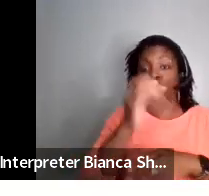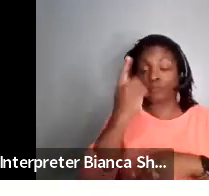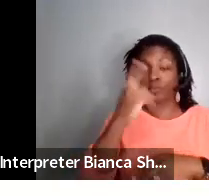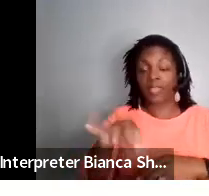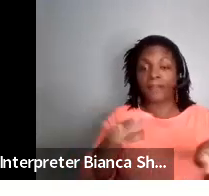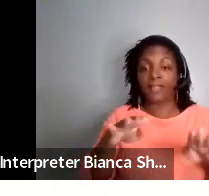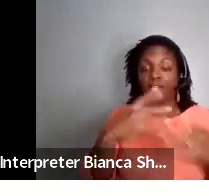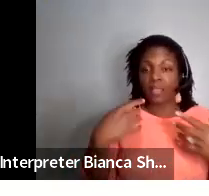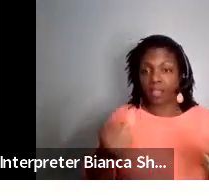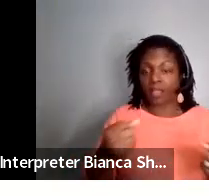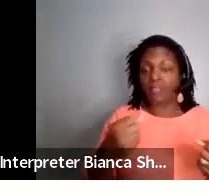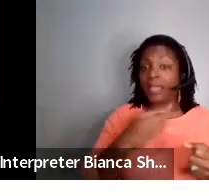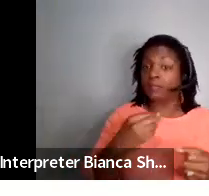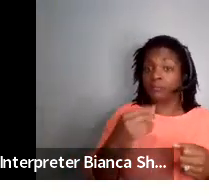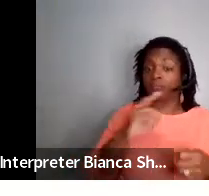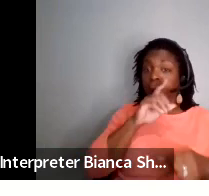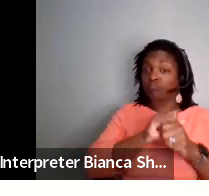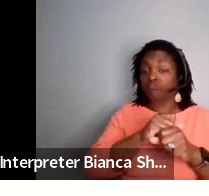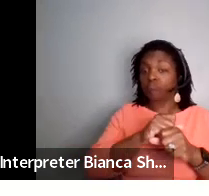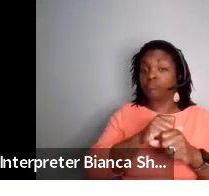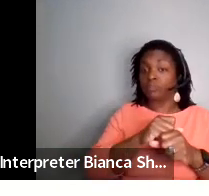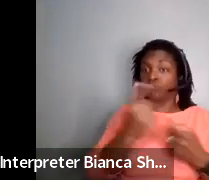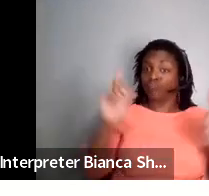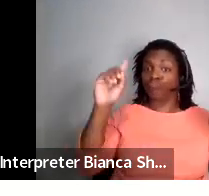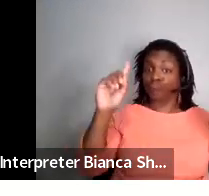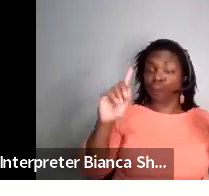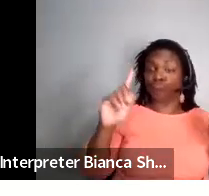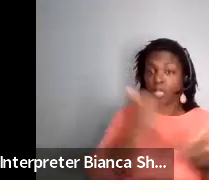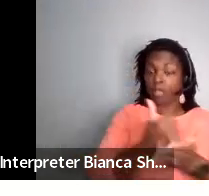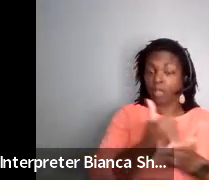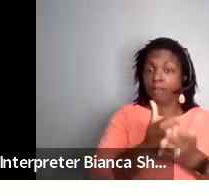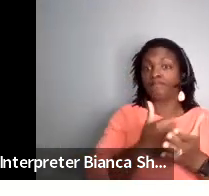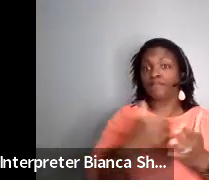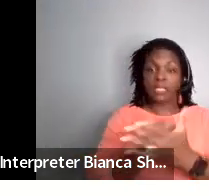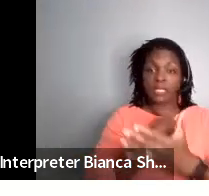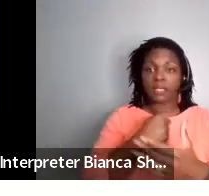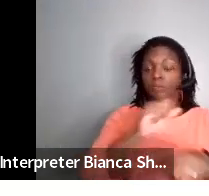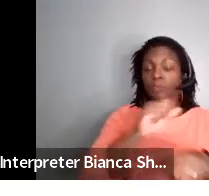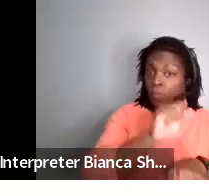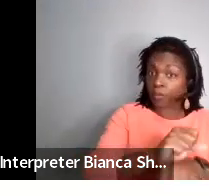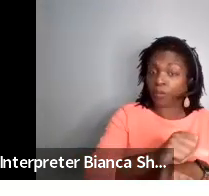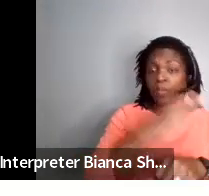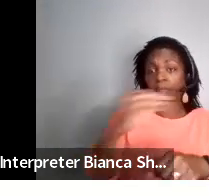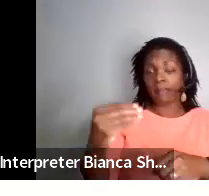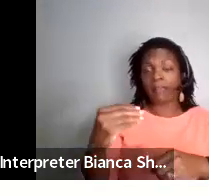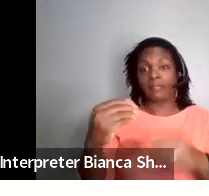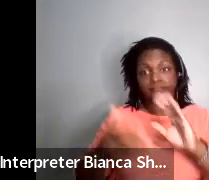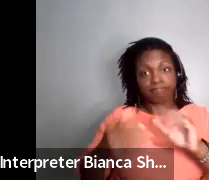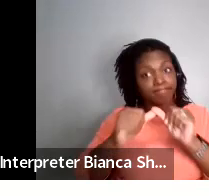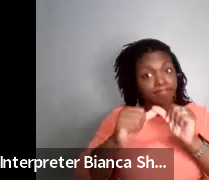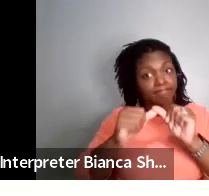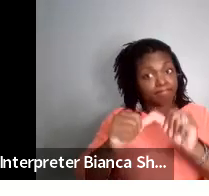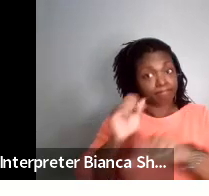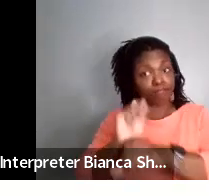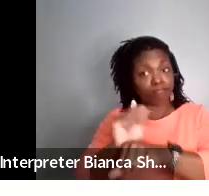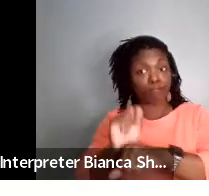It is proven to be effective and helping members to obtain employment and maintenance employment in a job of their choosing.